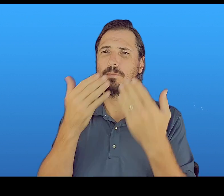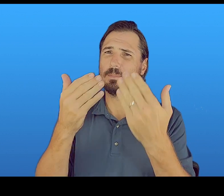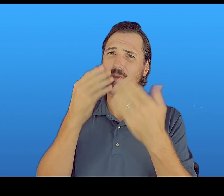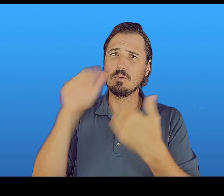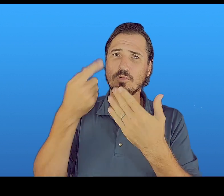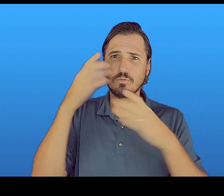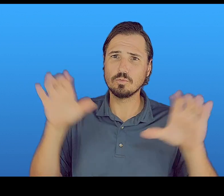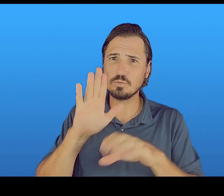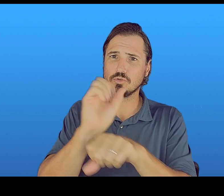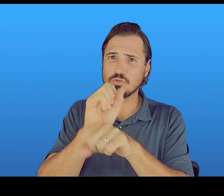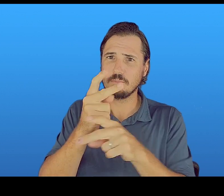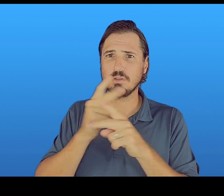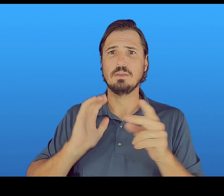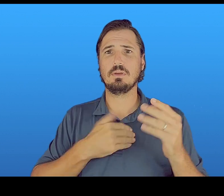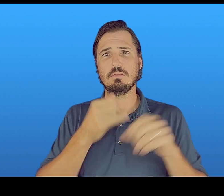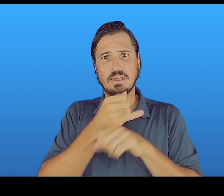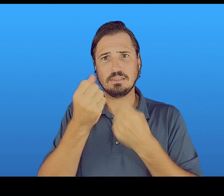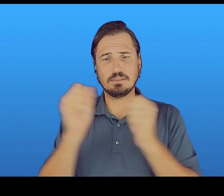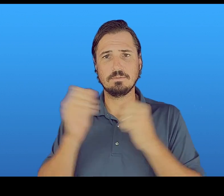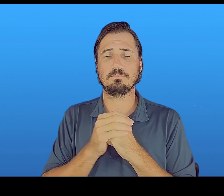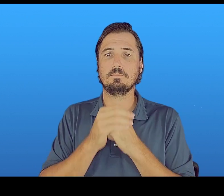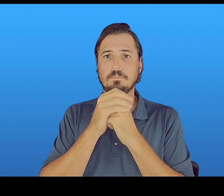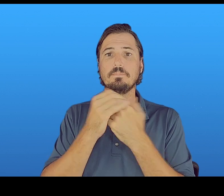Mahalo everyone for doing your part to keep this community safe